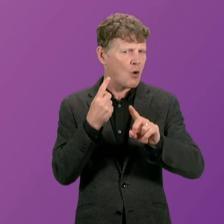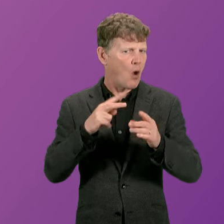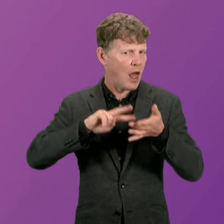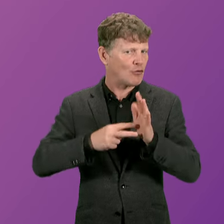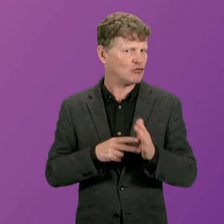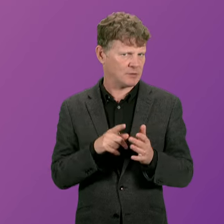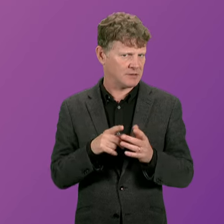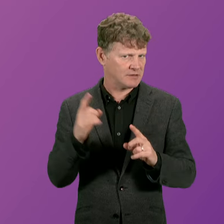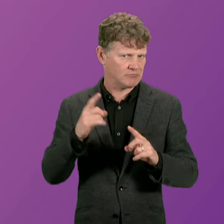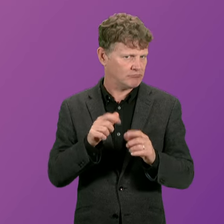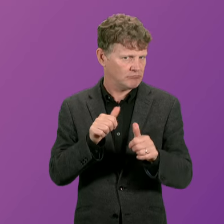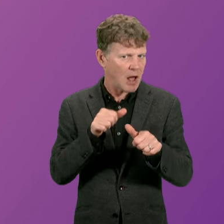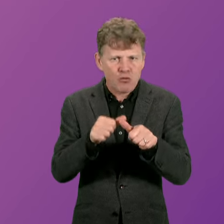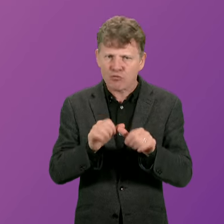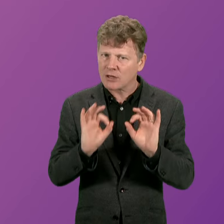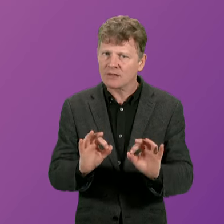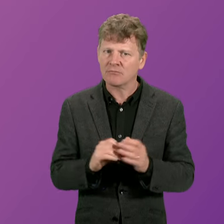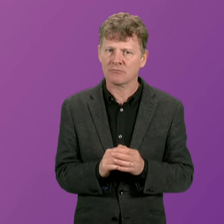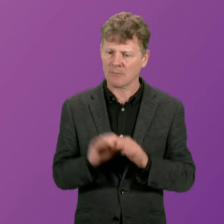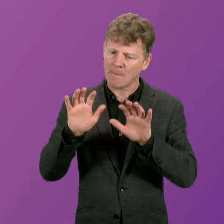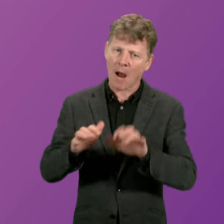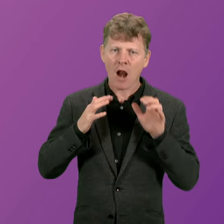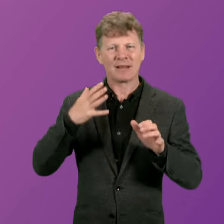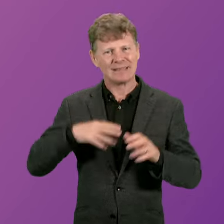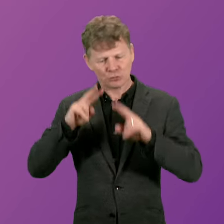and that Parliament needs to scrutinise the basis on which it puts them forward.